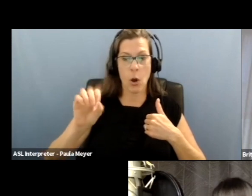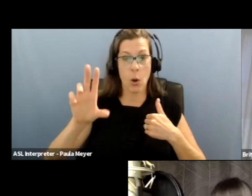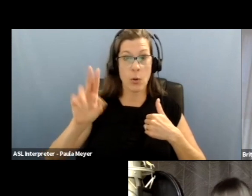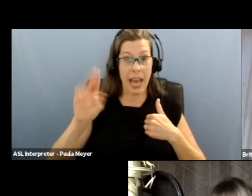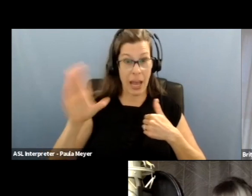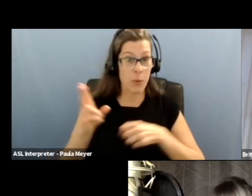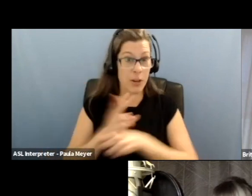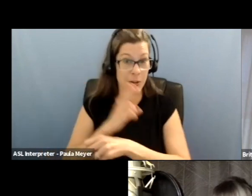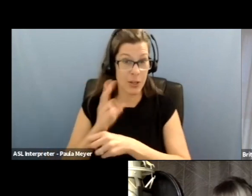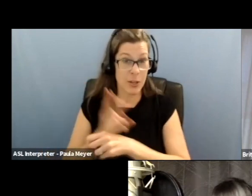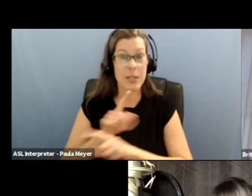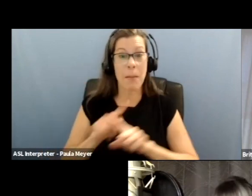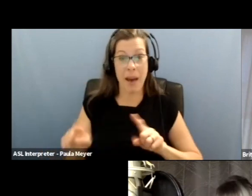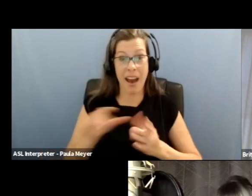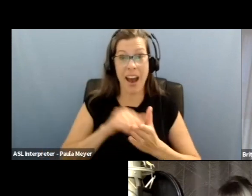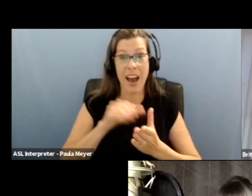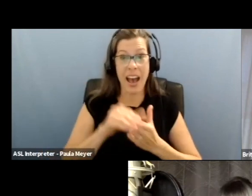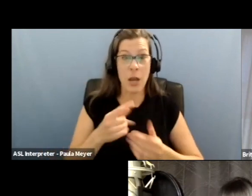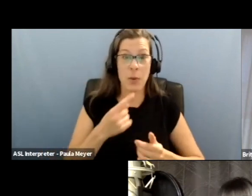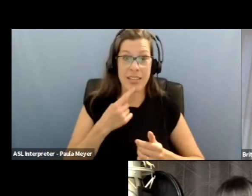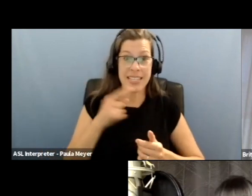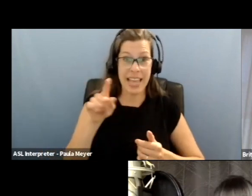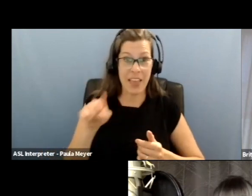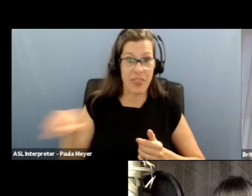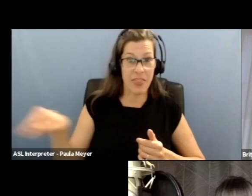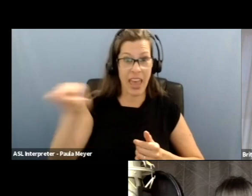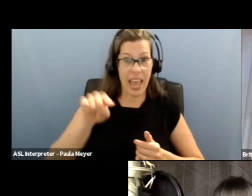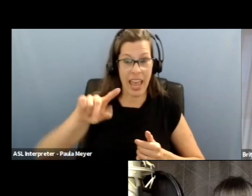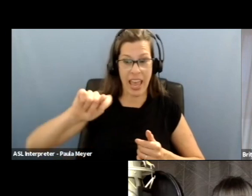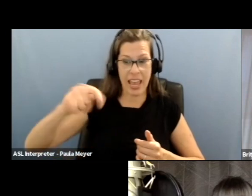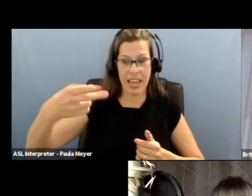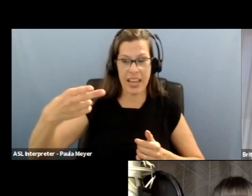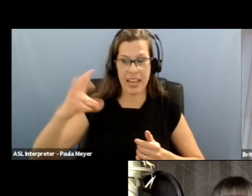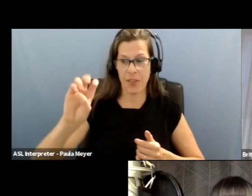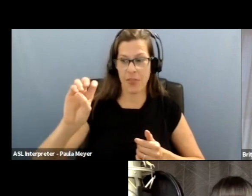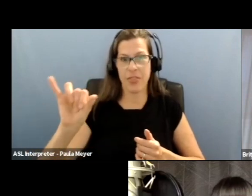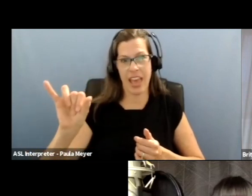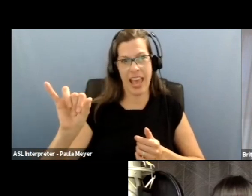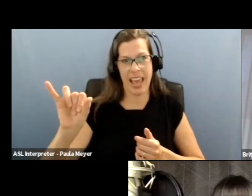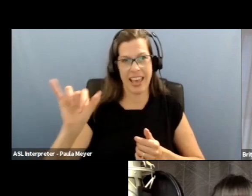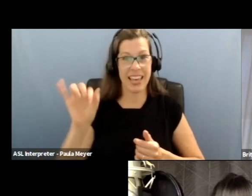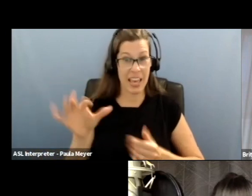But more often than not, I will say they and you, especially if the person has not been named.